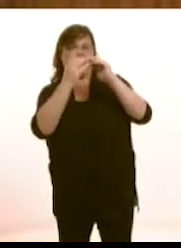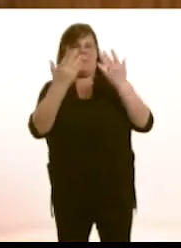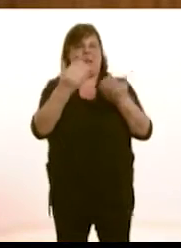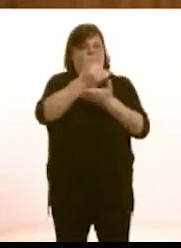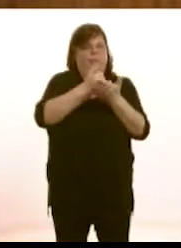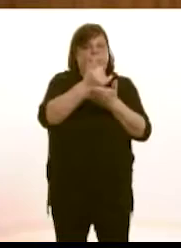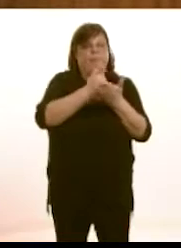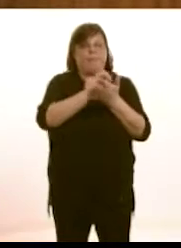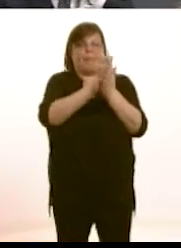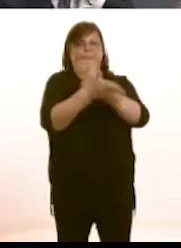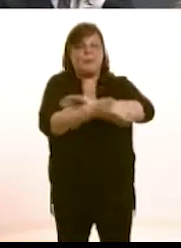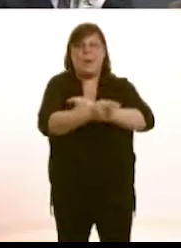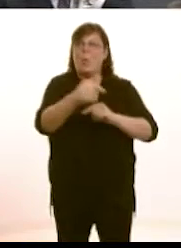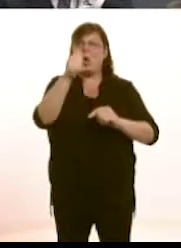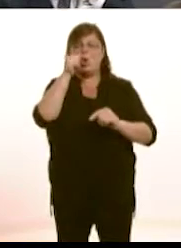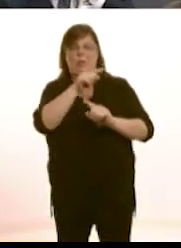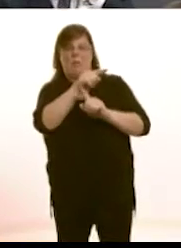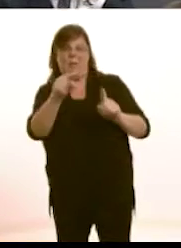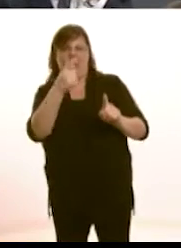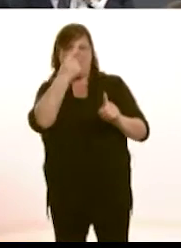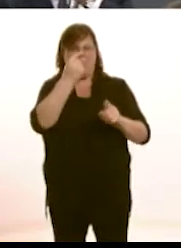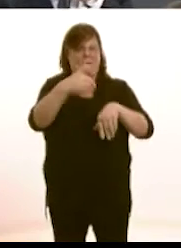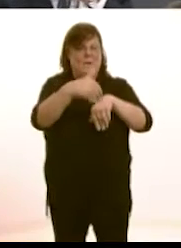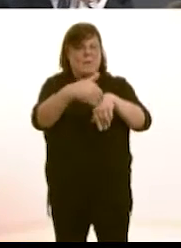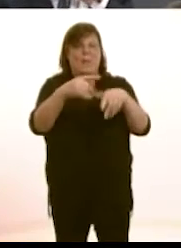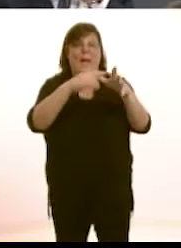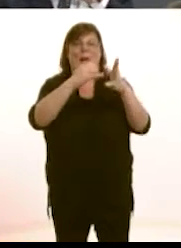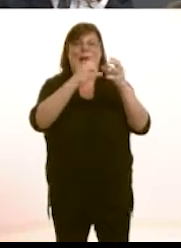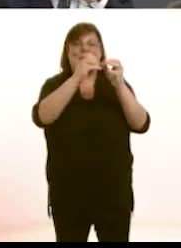on some sites for contamination by asbestos, lead and other substances, it is easy to see